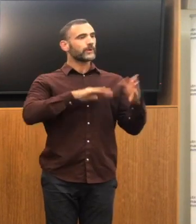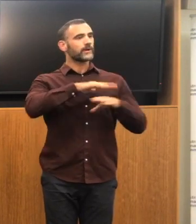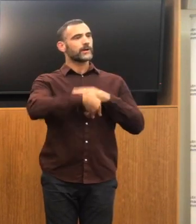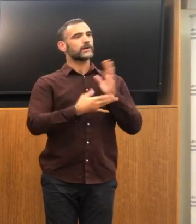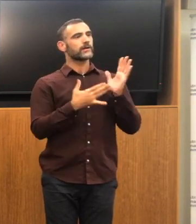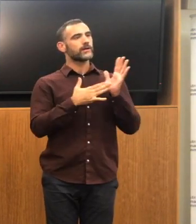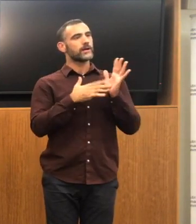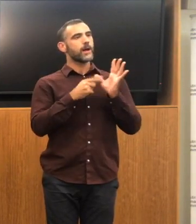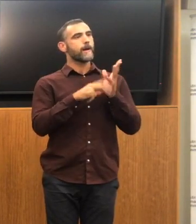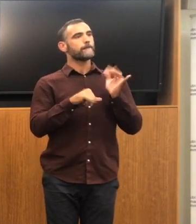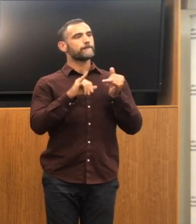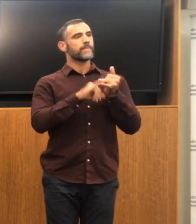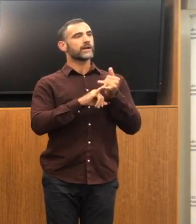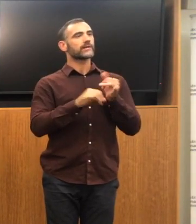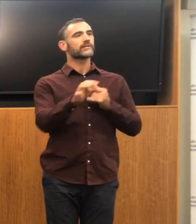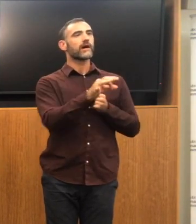is the toll on mental health.